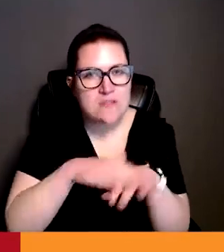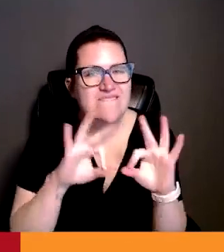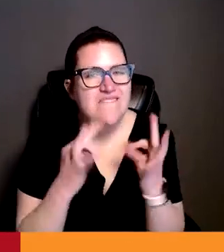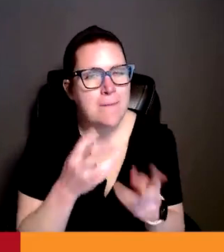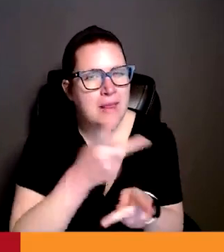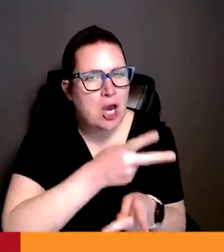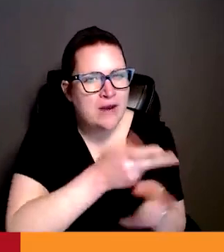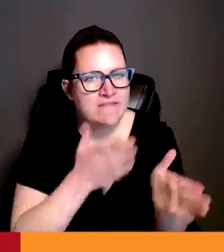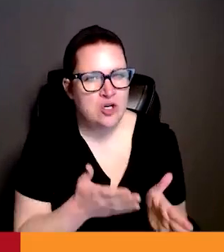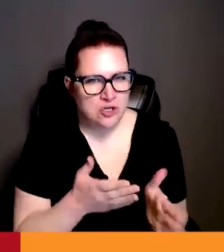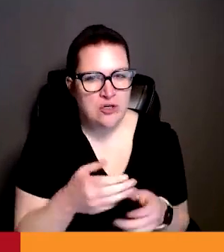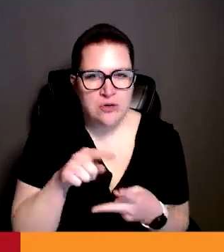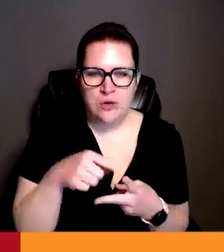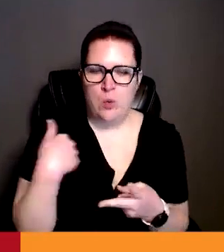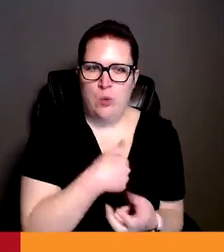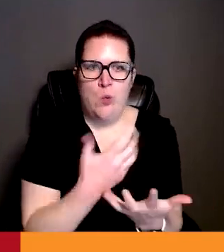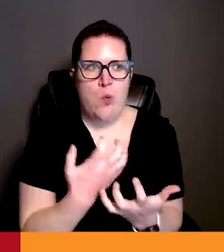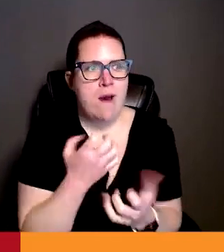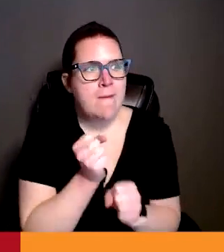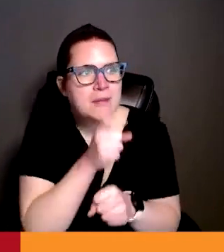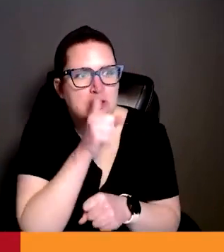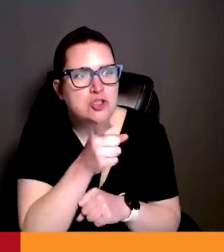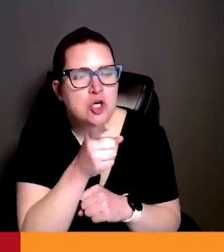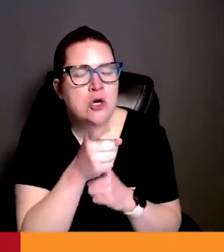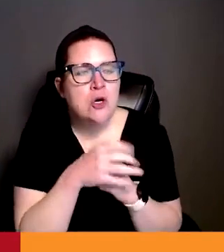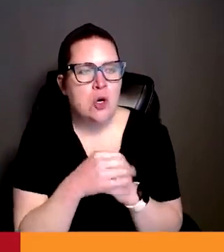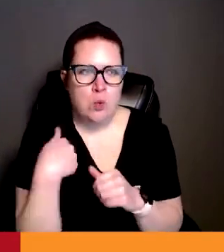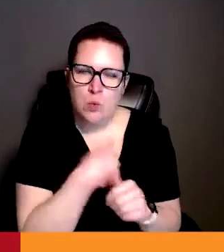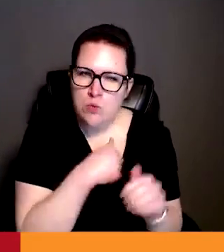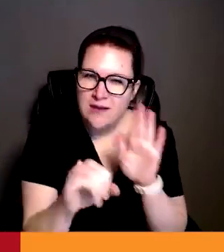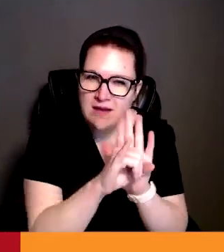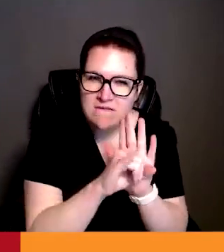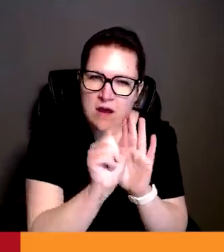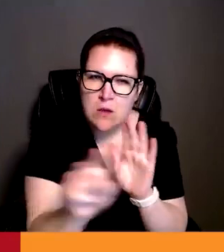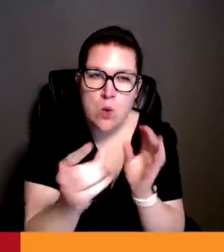we want to make sure that we are identifying solutions that really do